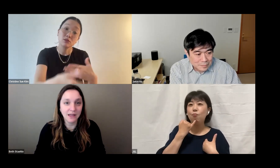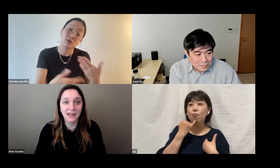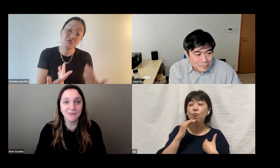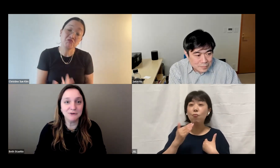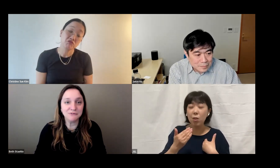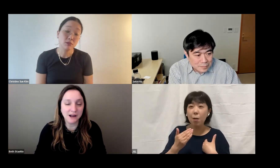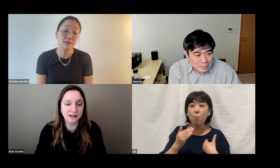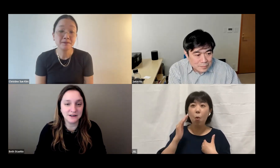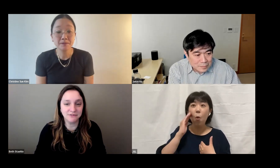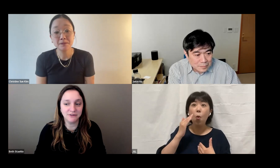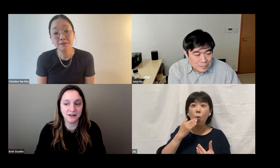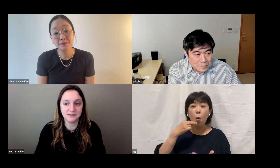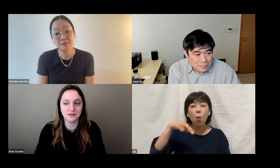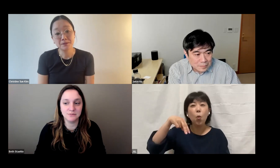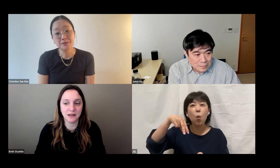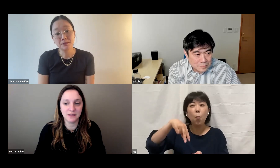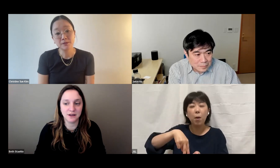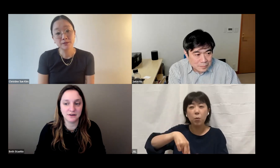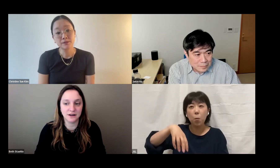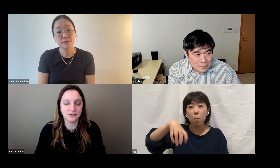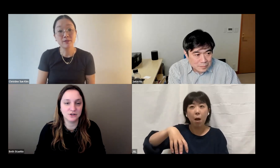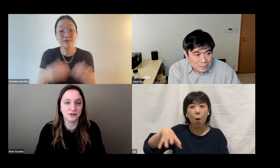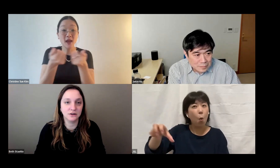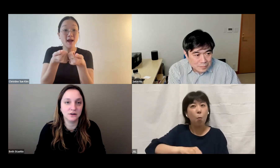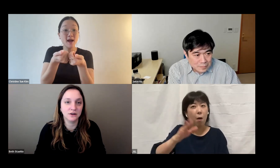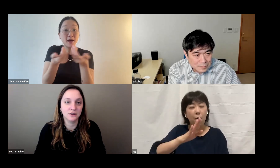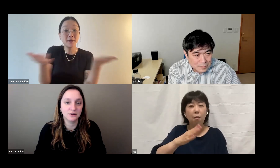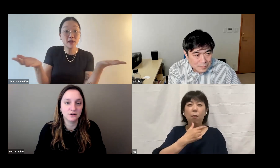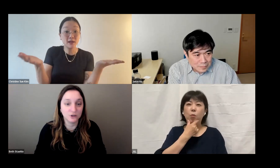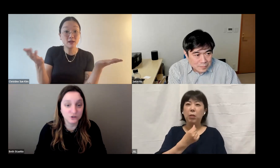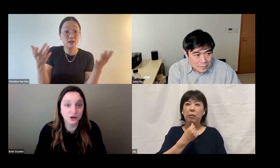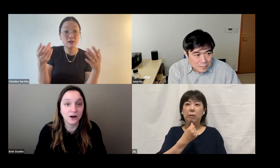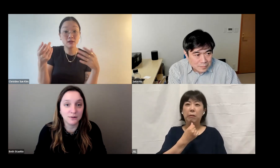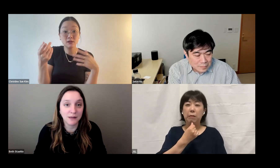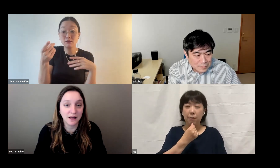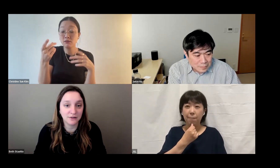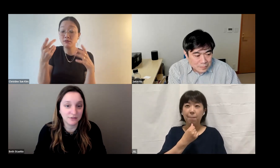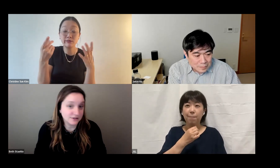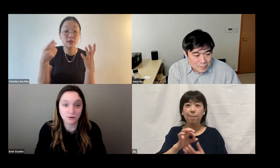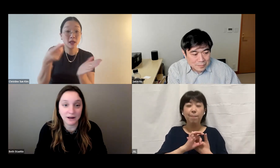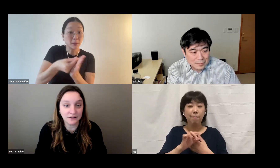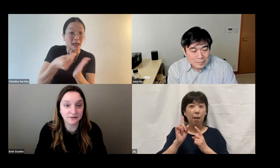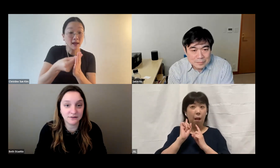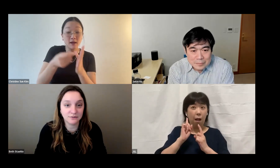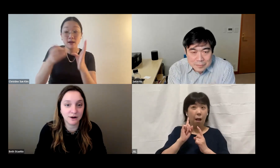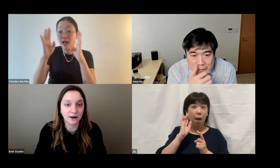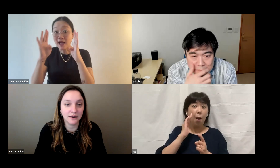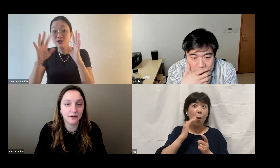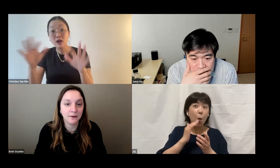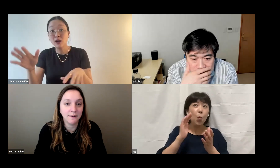If you find deaf friends and you make that connection, Good job. That's great. Right?